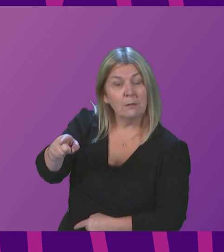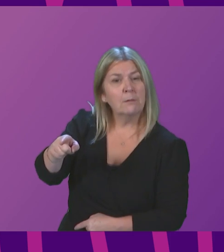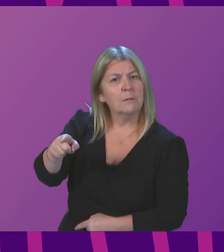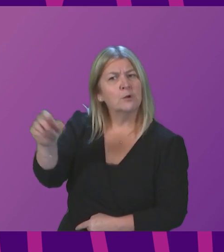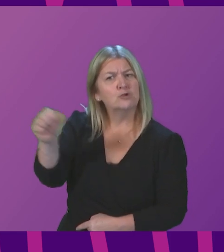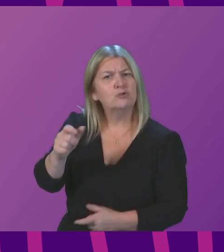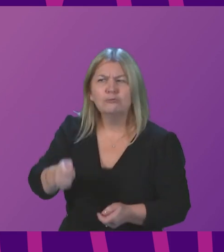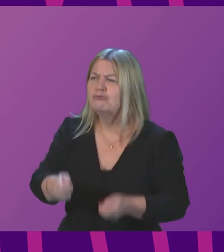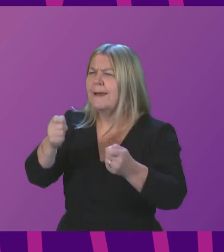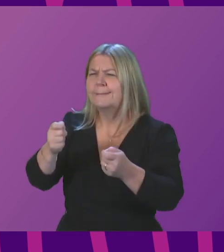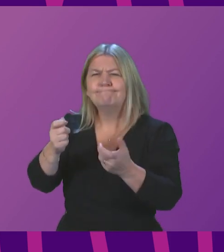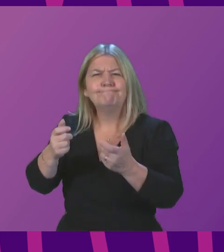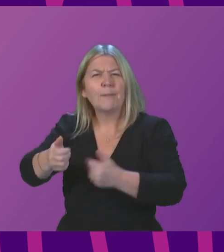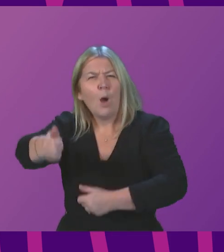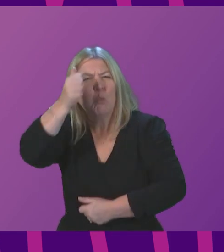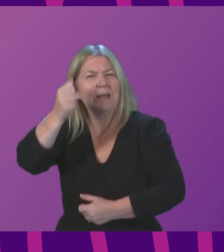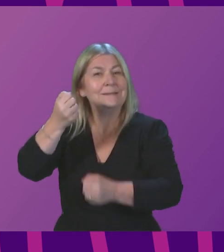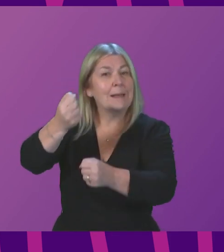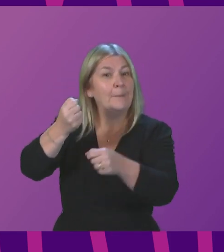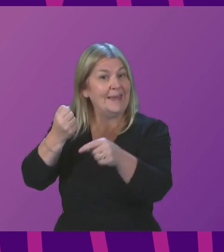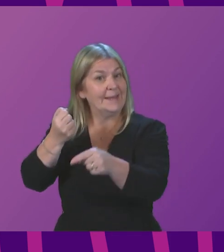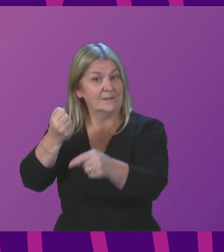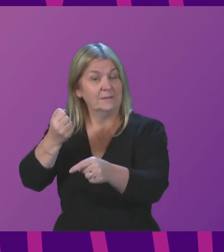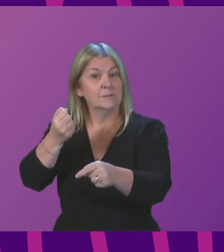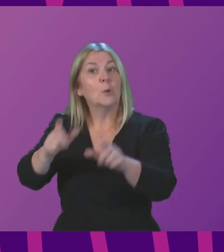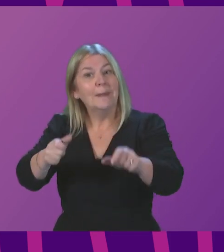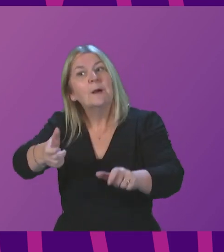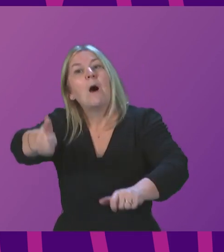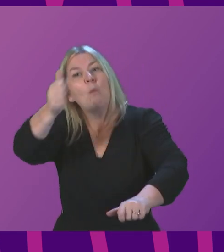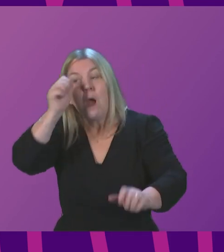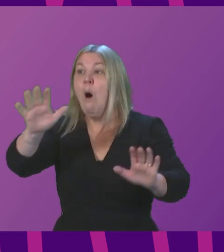campaigns to encourage people to take them up. We are rightly called on to do that regarding